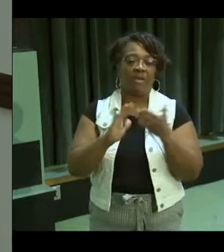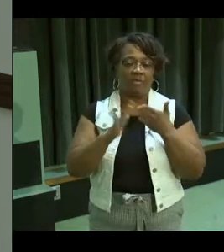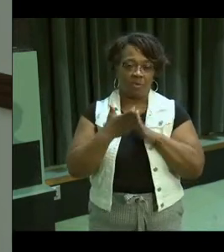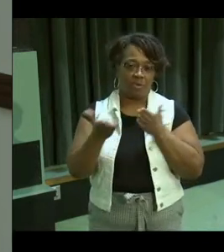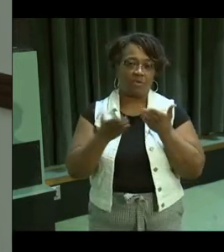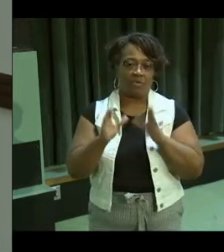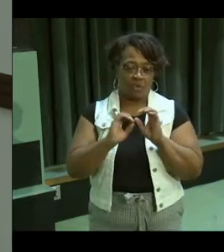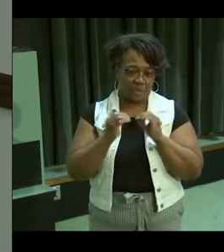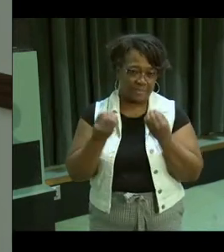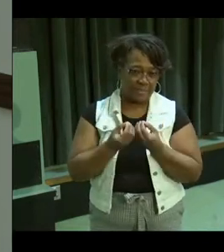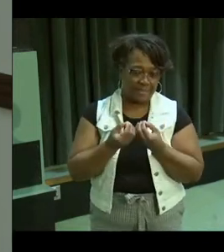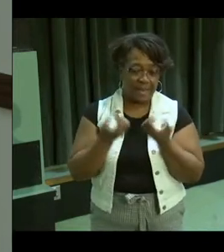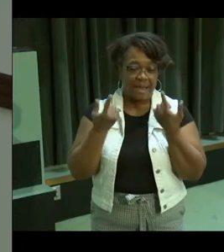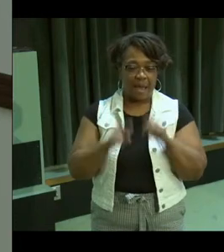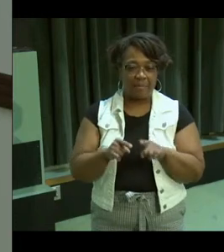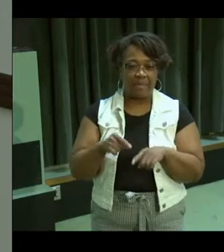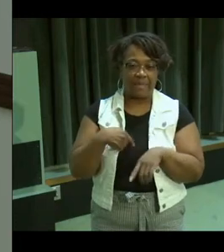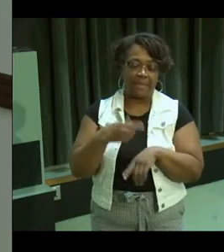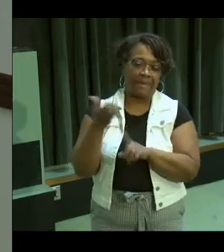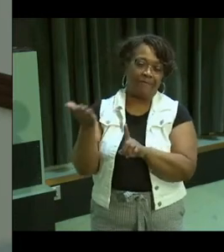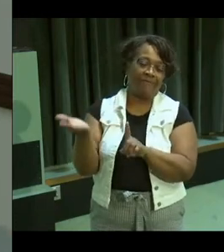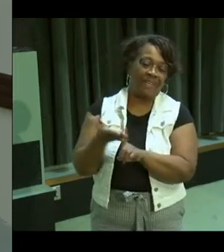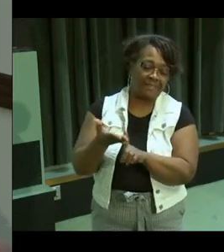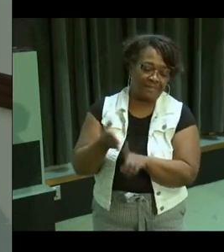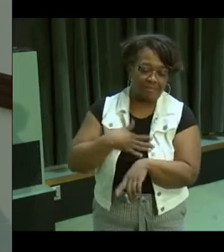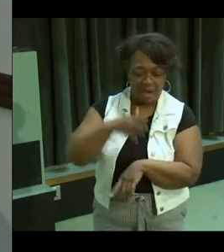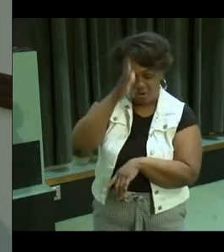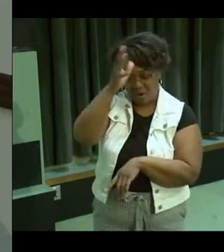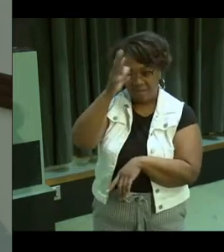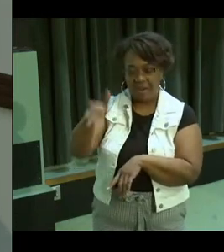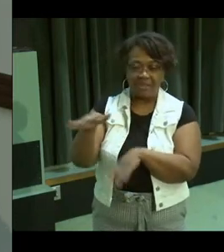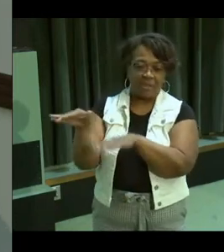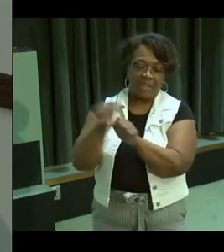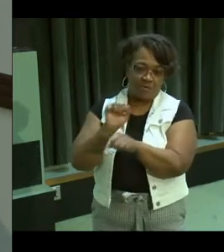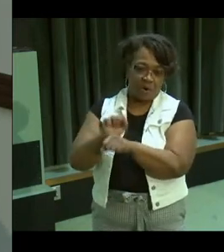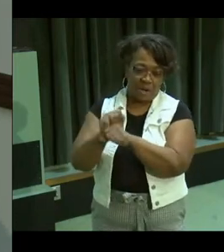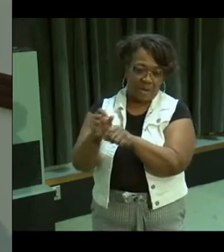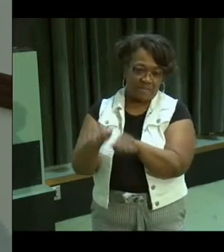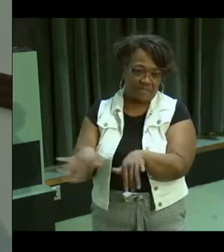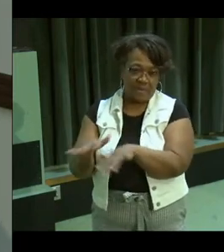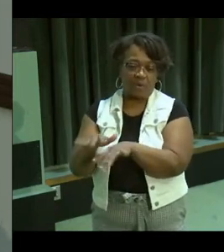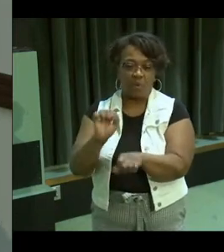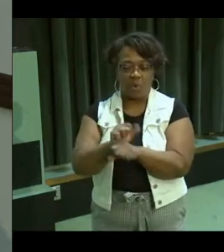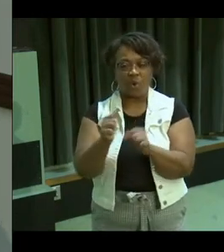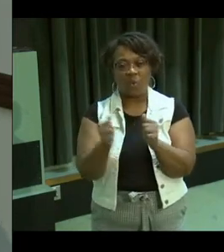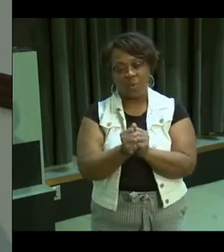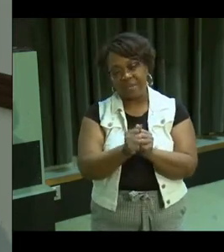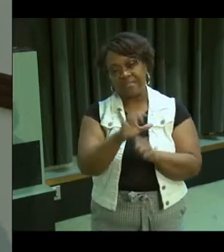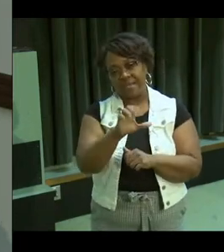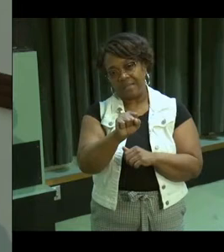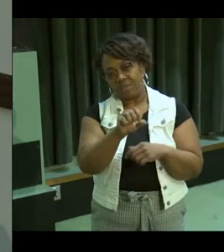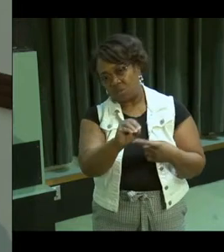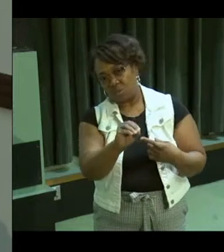service organization. So he would eventually convince my grandmother, my grandfather, to